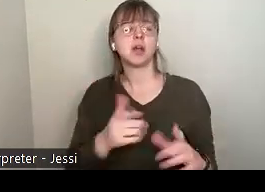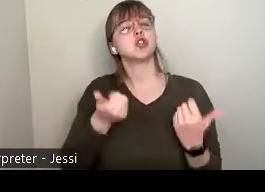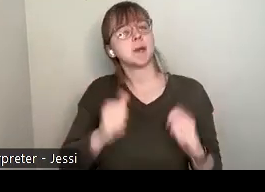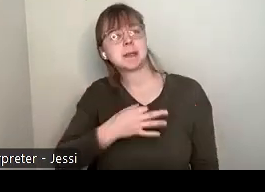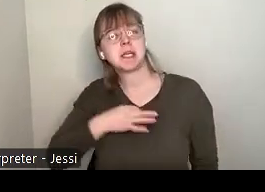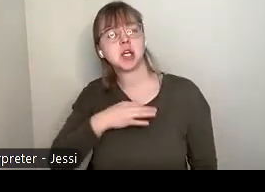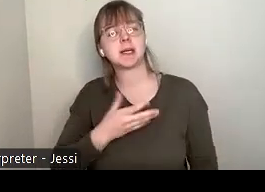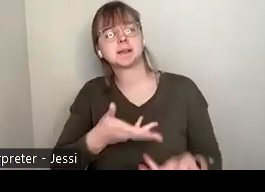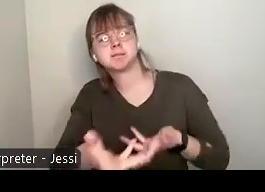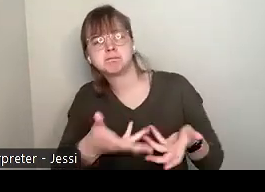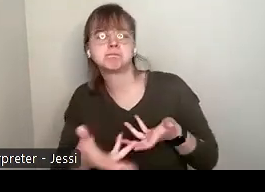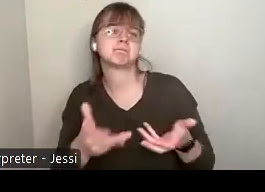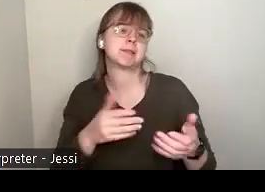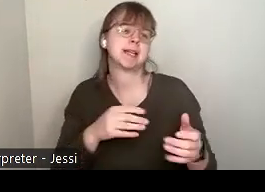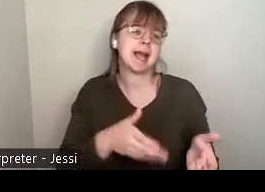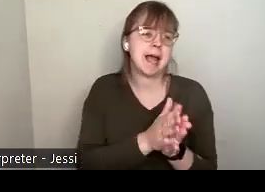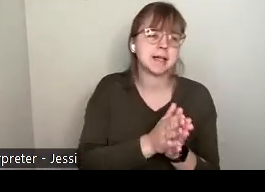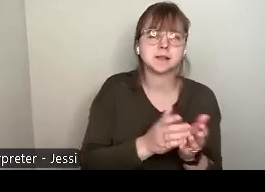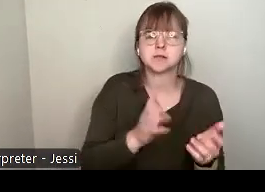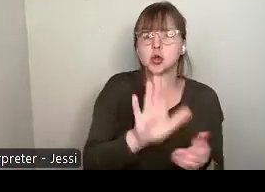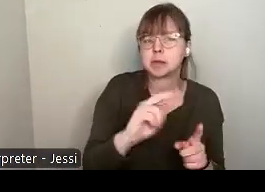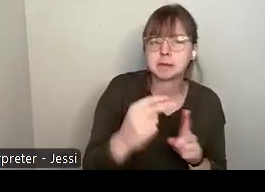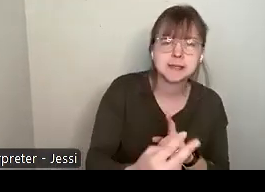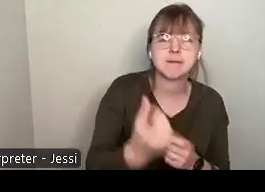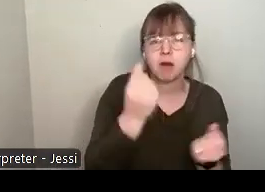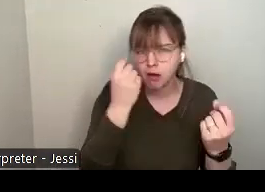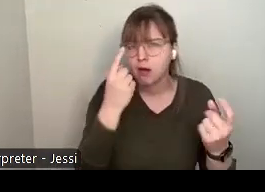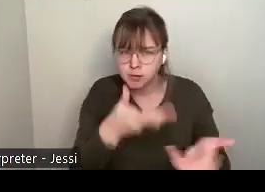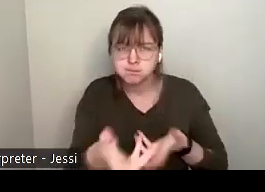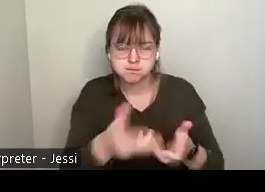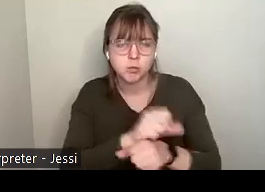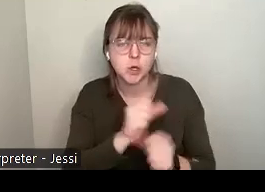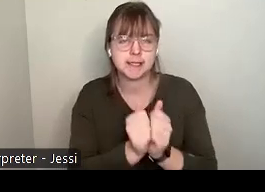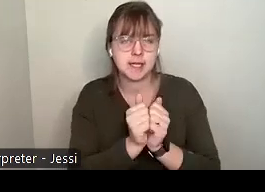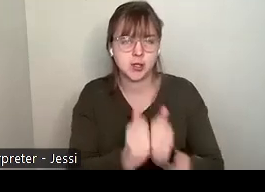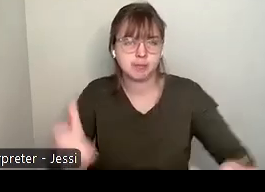collaboration and value renewing the knowledge experience and perspective that all members